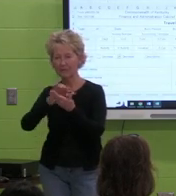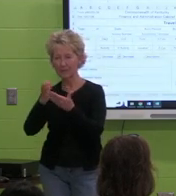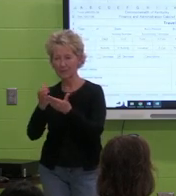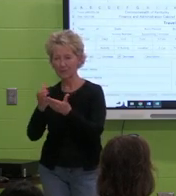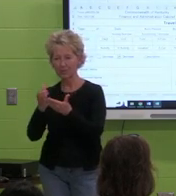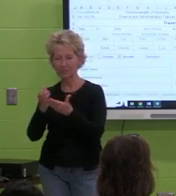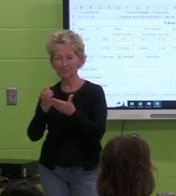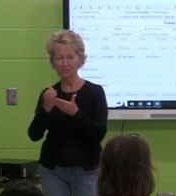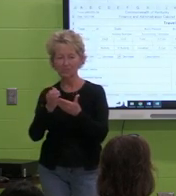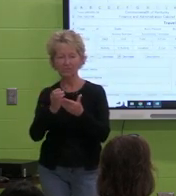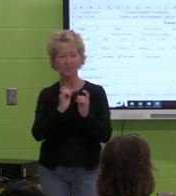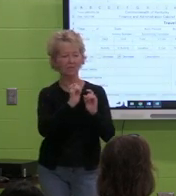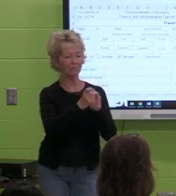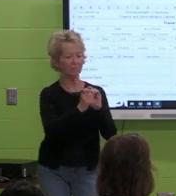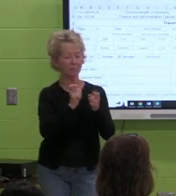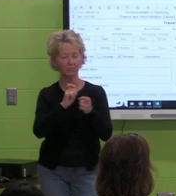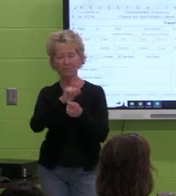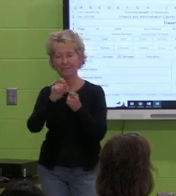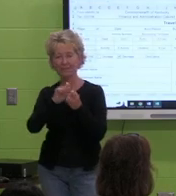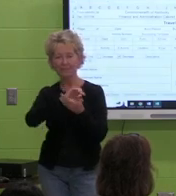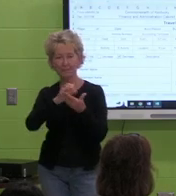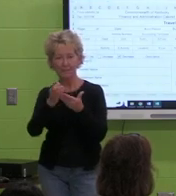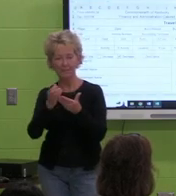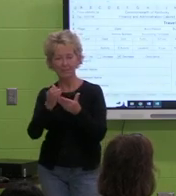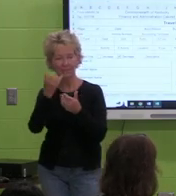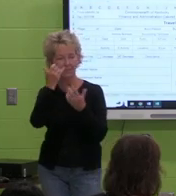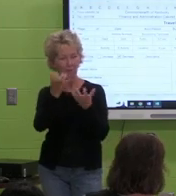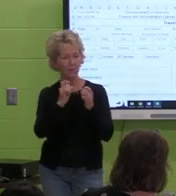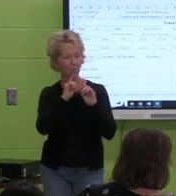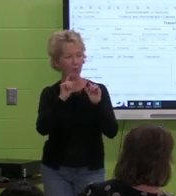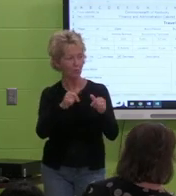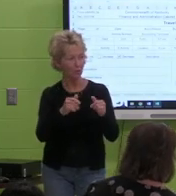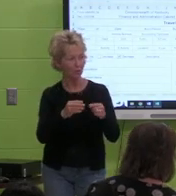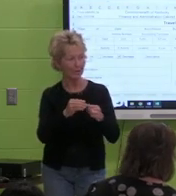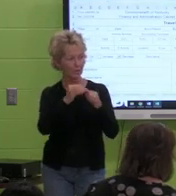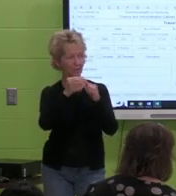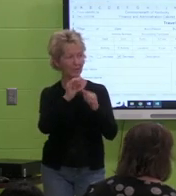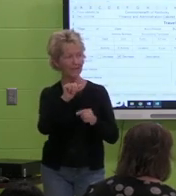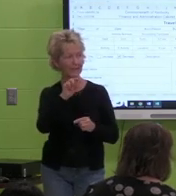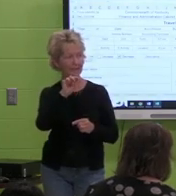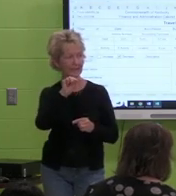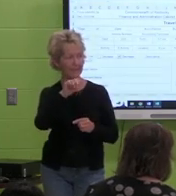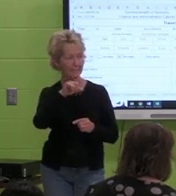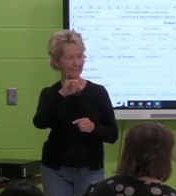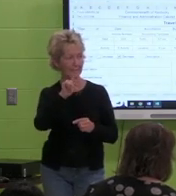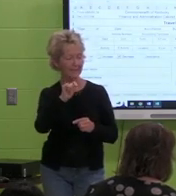order extra impact sleeves and all of that that's fine but it has to come out of the money that is